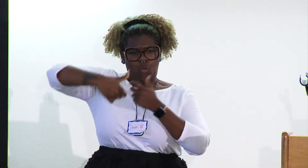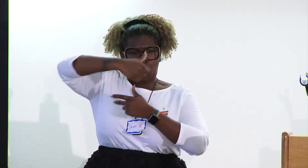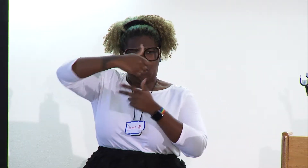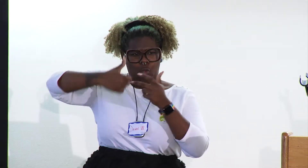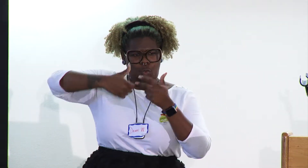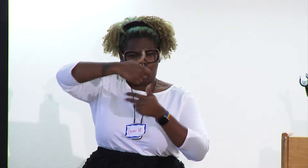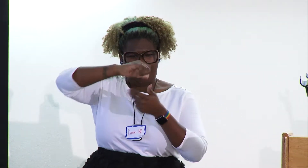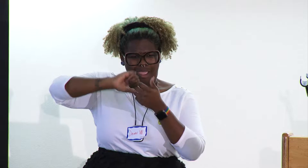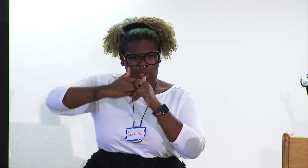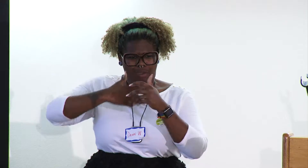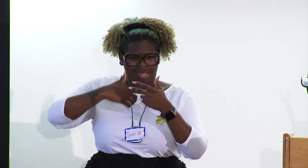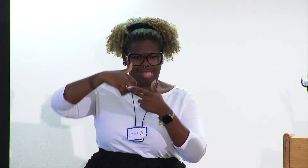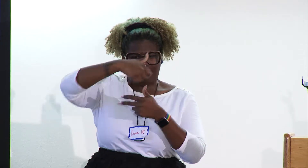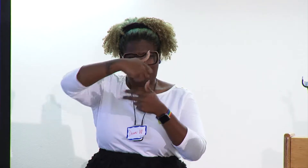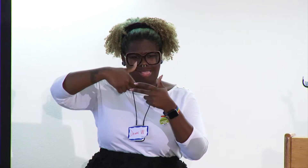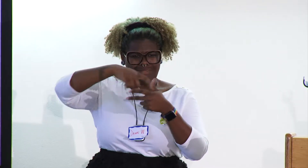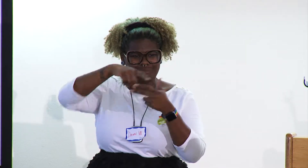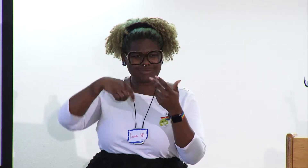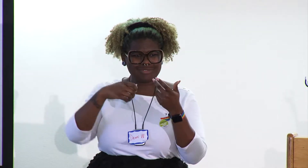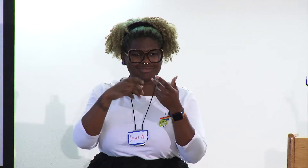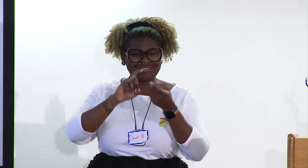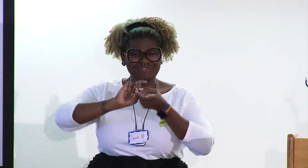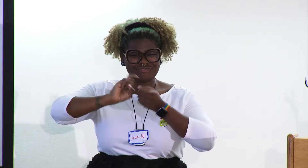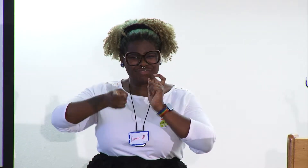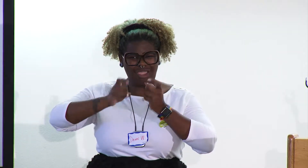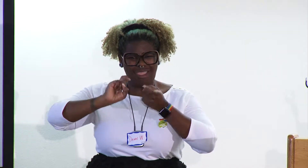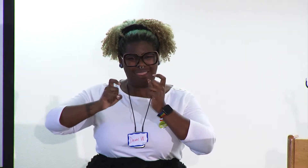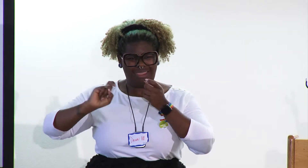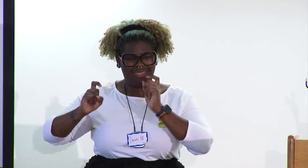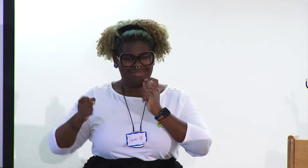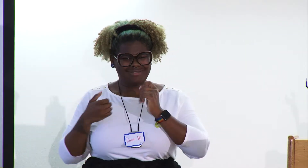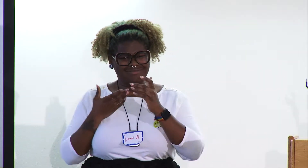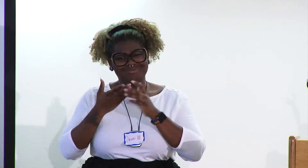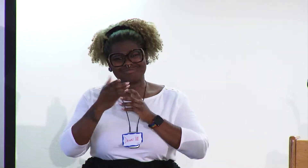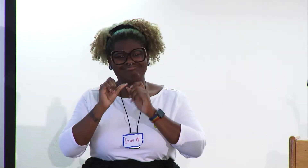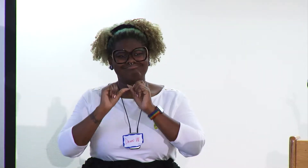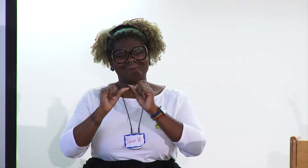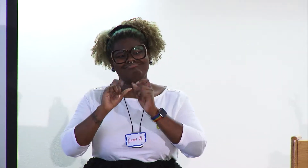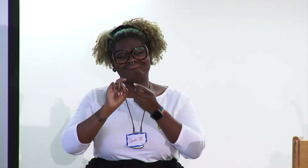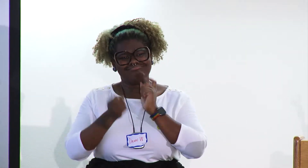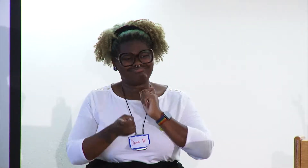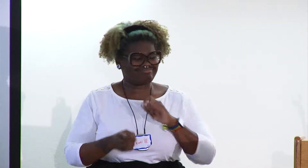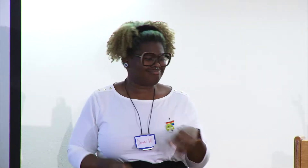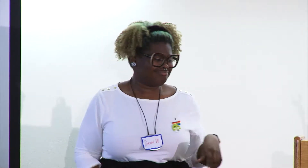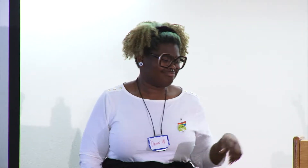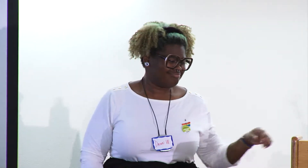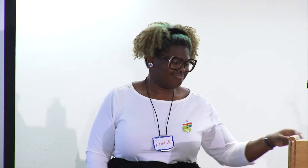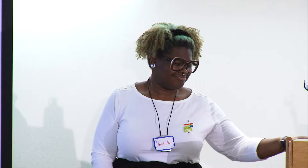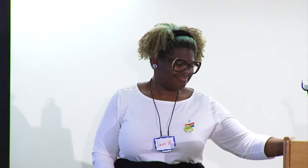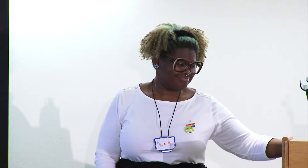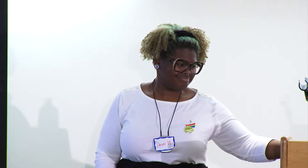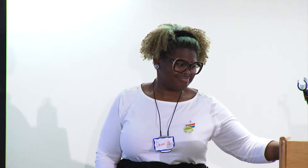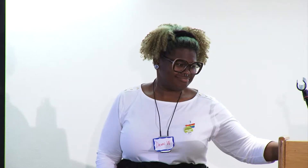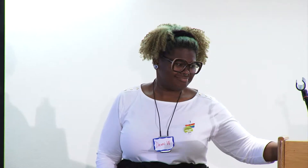So as time goes on, I really switch back and forth between those three identities as my primary identifier.